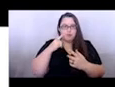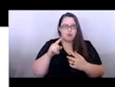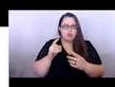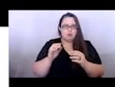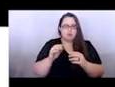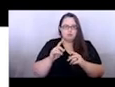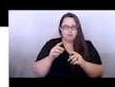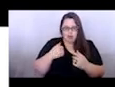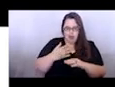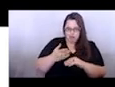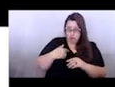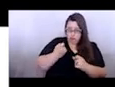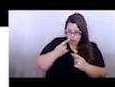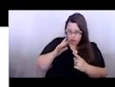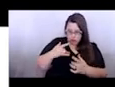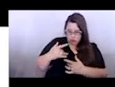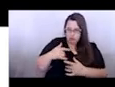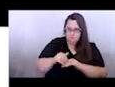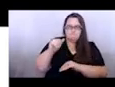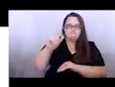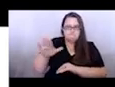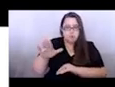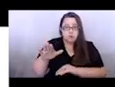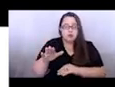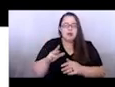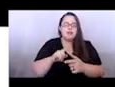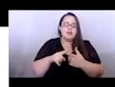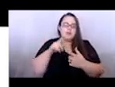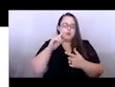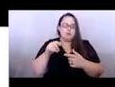And we will place their links to their offices on the chat.